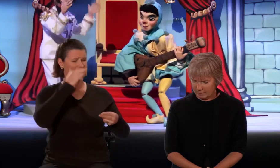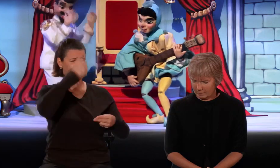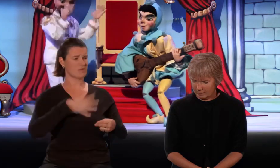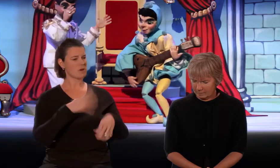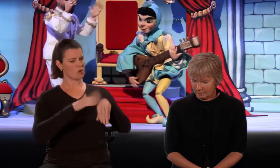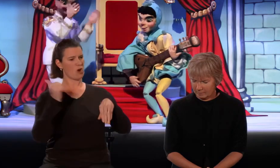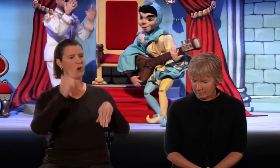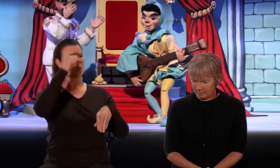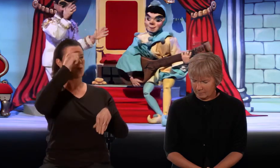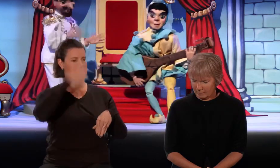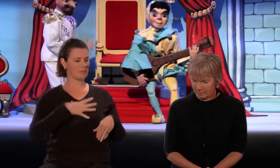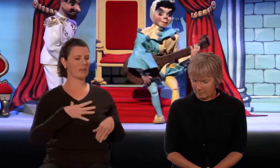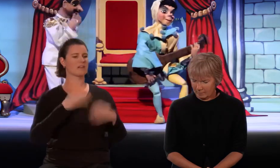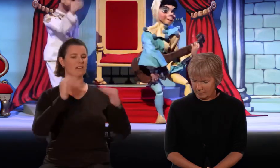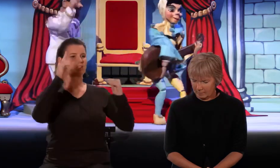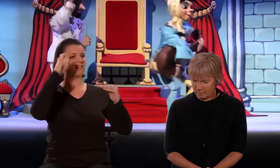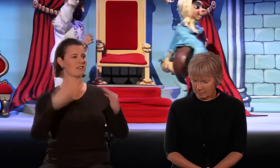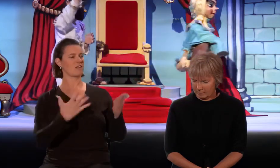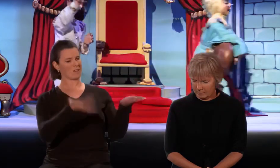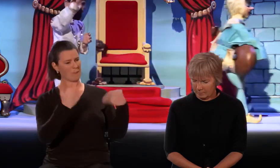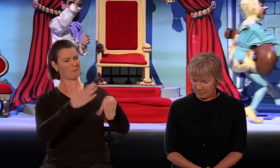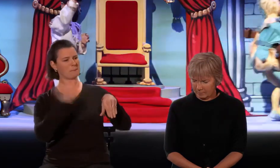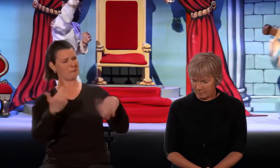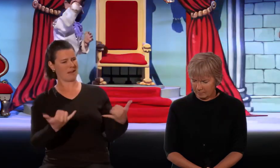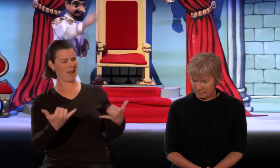Summon the Lord High Chamberlain. Have them report immediately to the throne room.